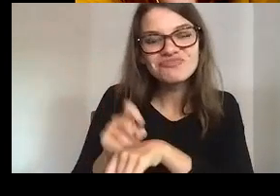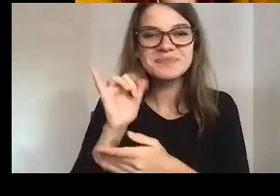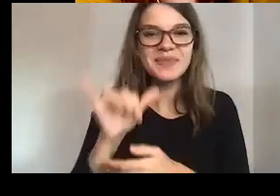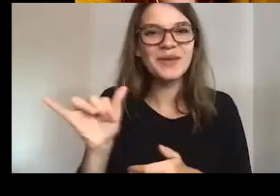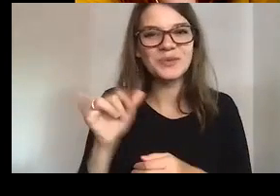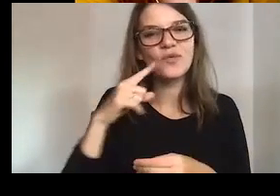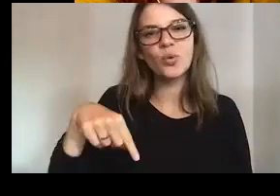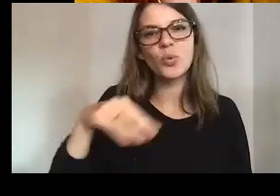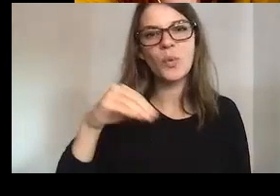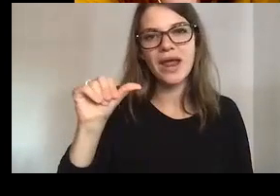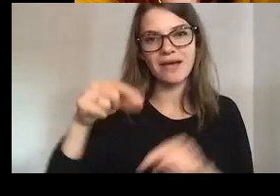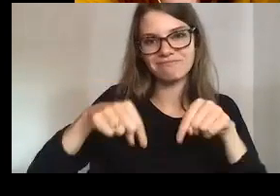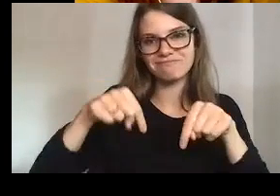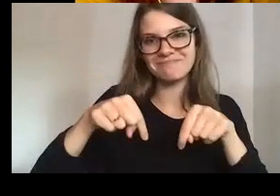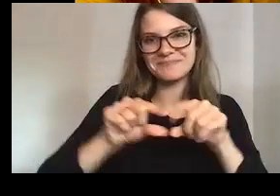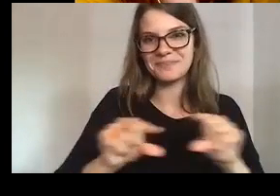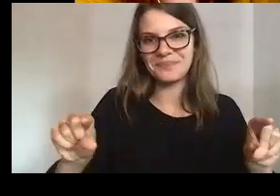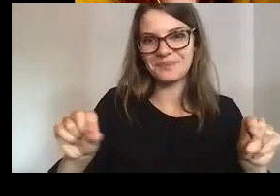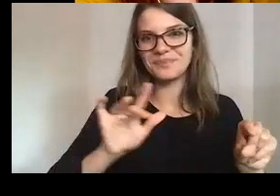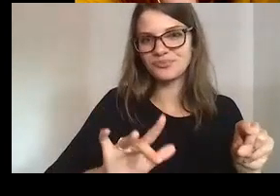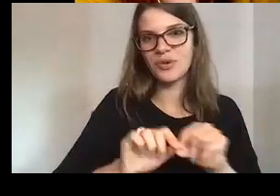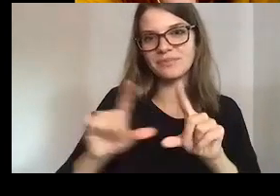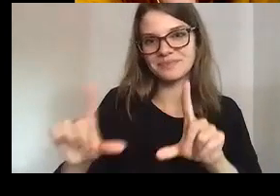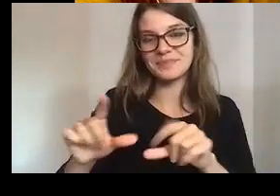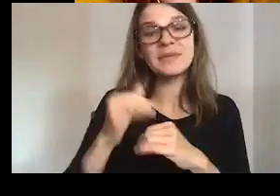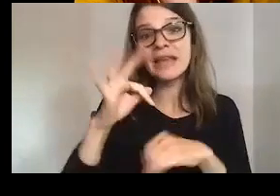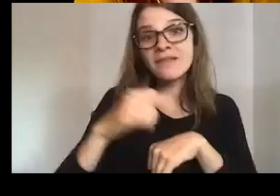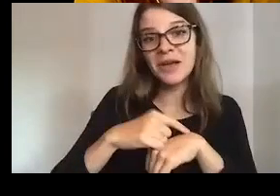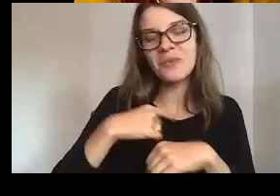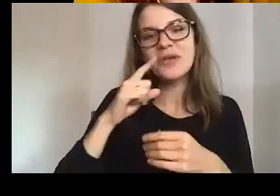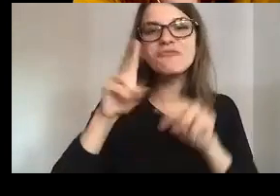a box and hopefully if we have time we'll be able to share a little bit at the end